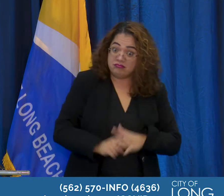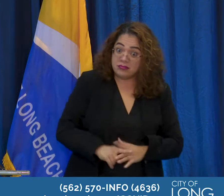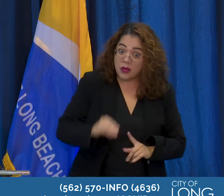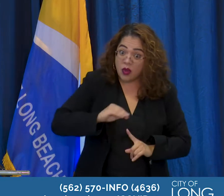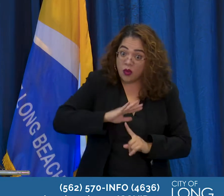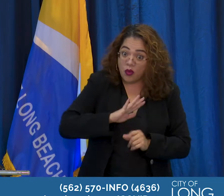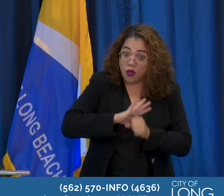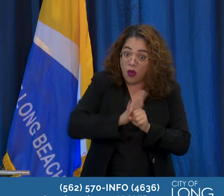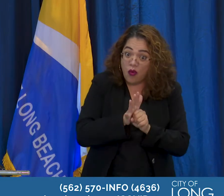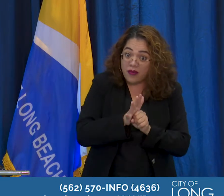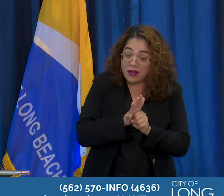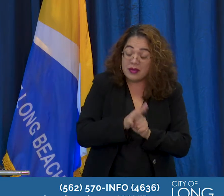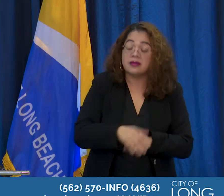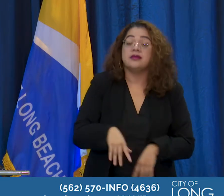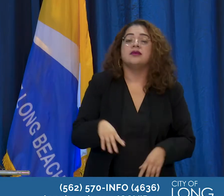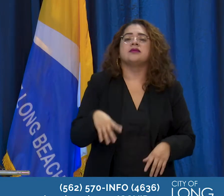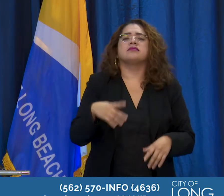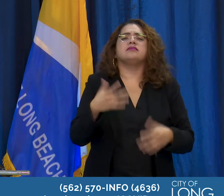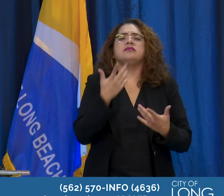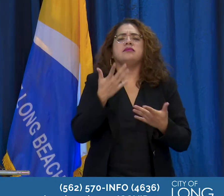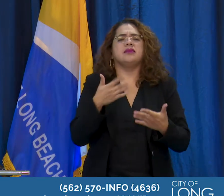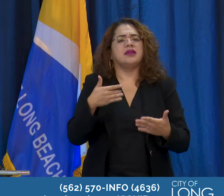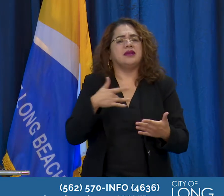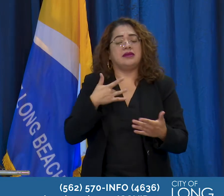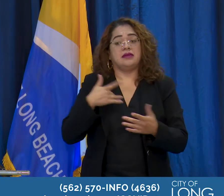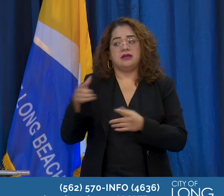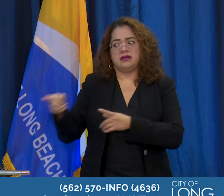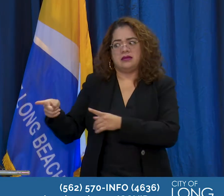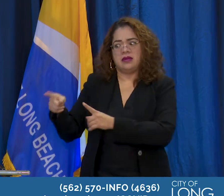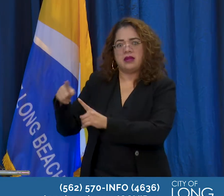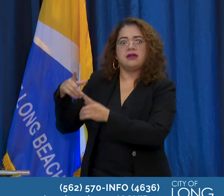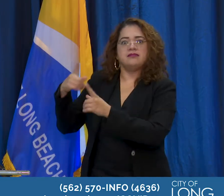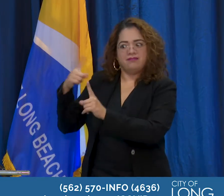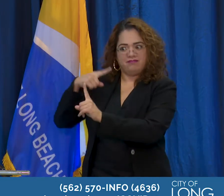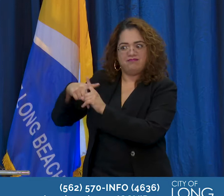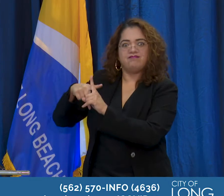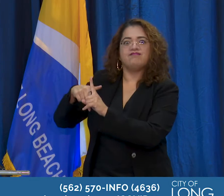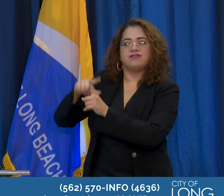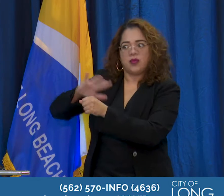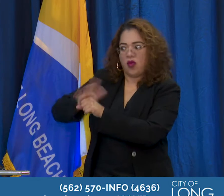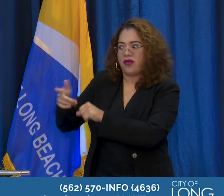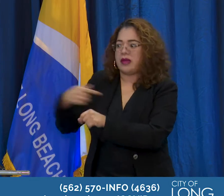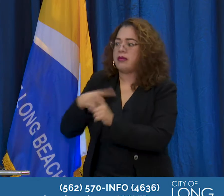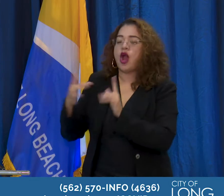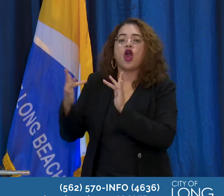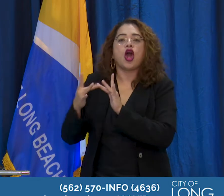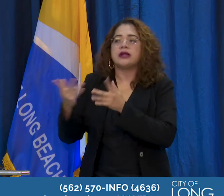had close contact with someone with confirmed COVID-19, and people who have been asked or